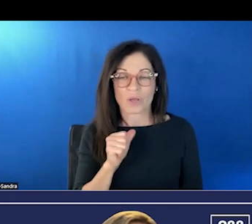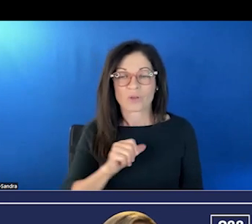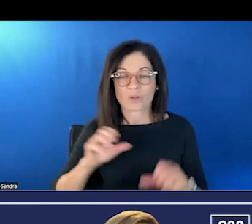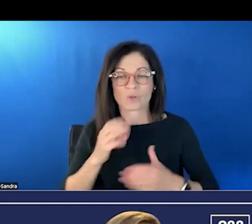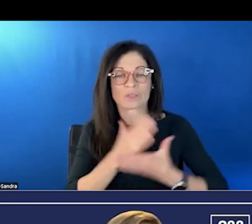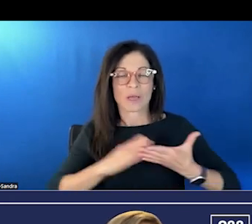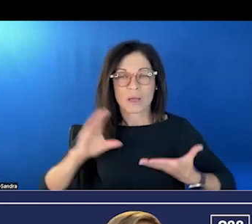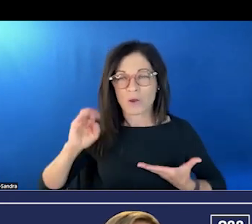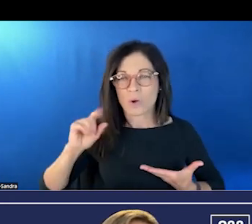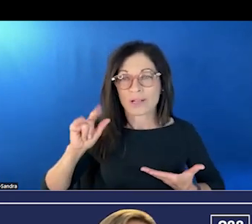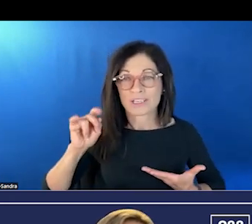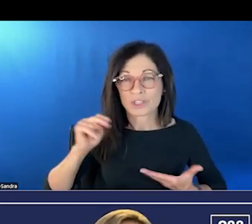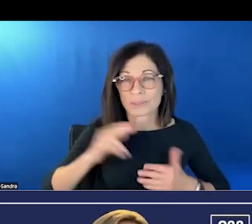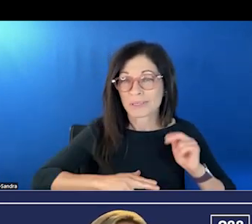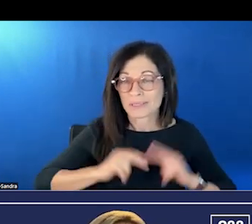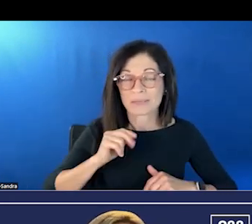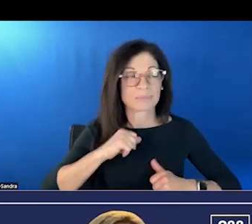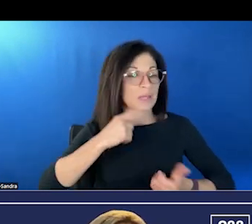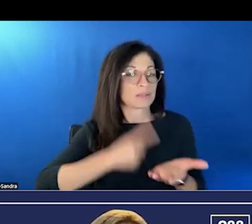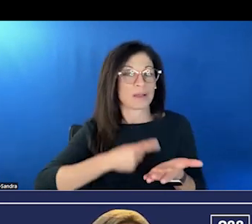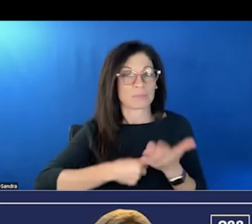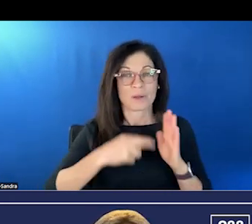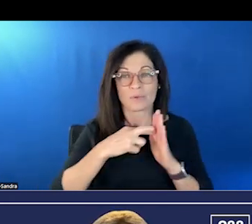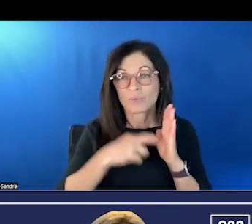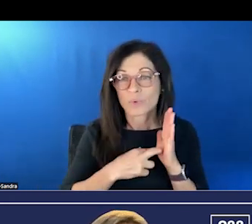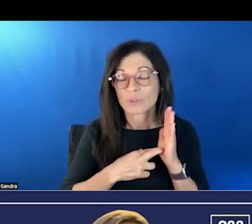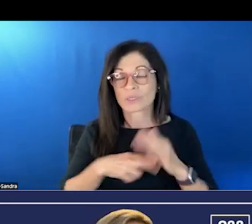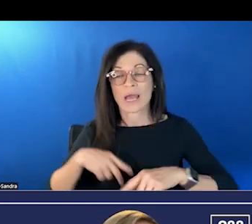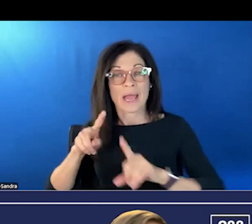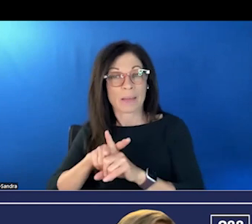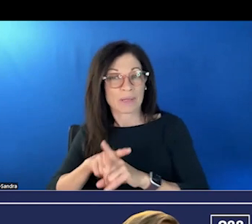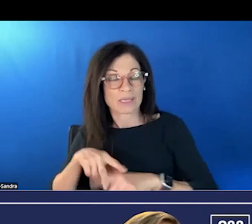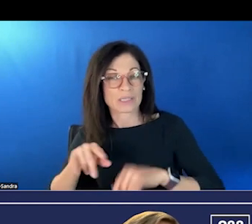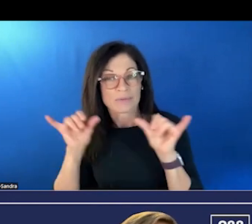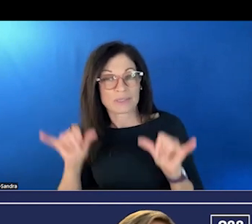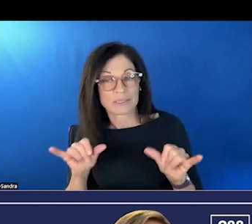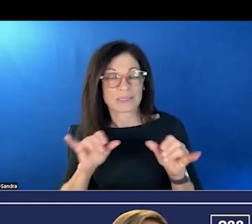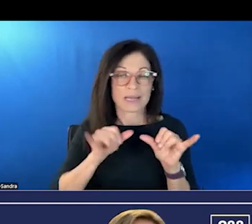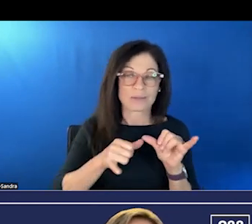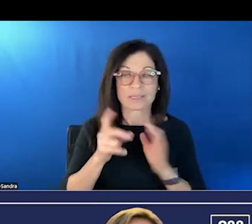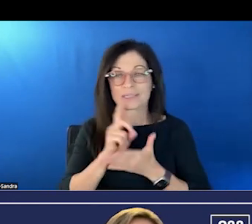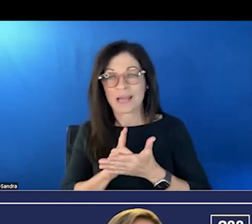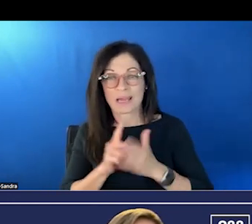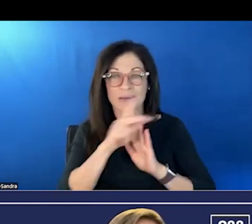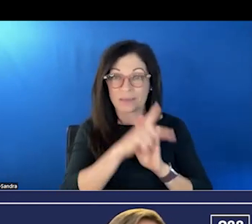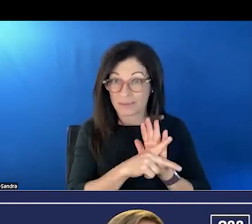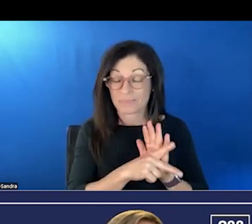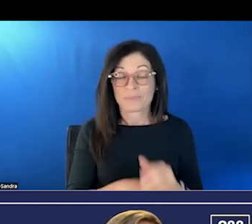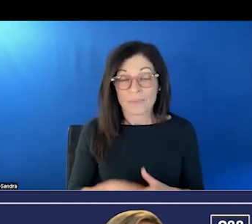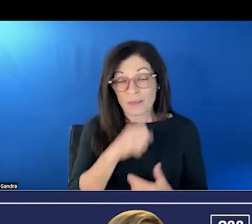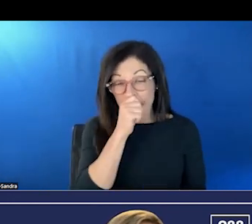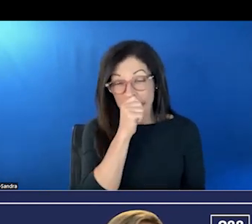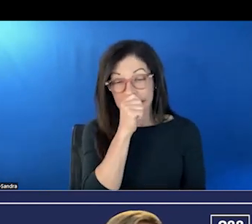BUILDING AND TALK ABOUT ROLES AND SYSTEM ENGINEERING AND DEVELOP